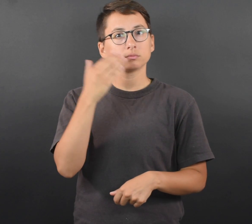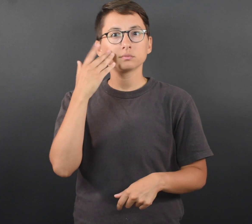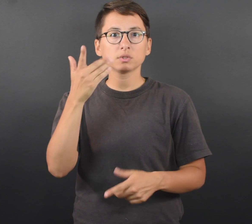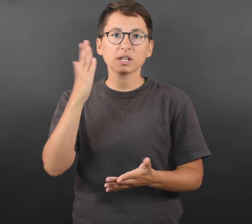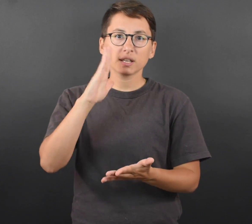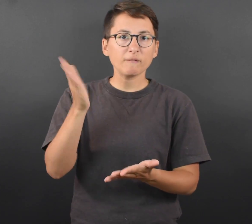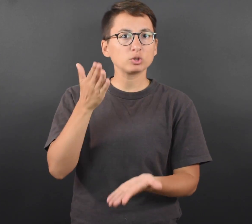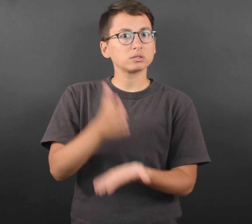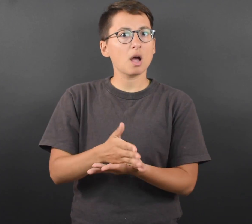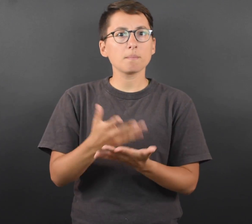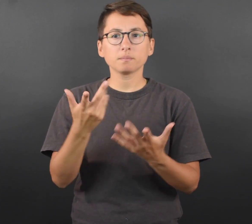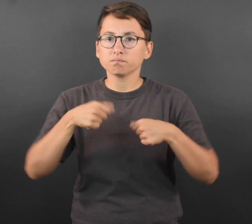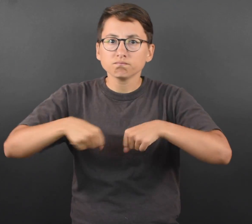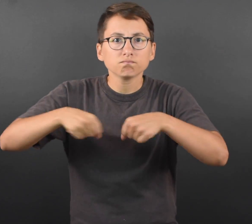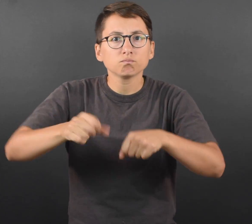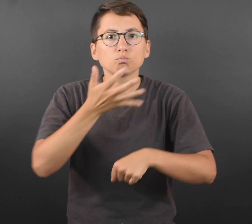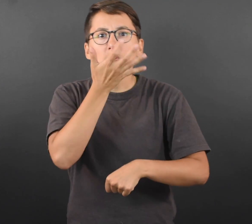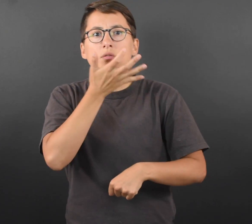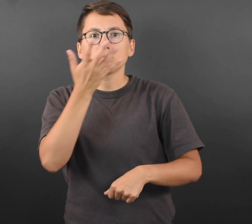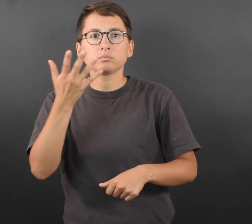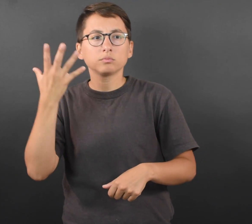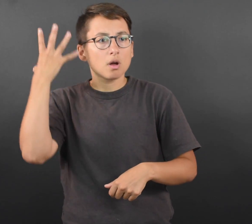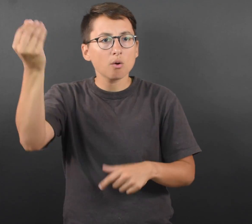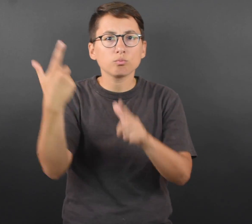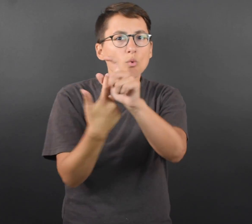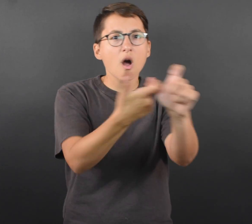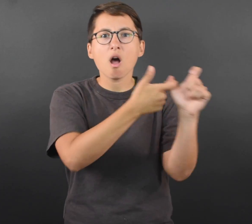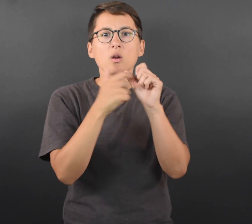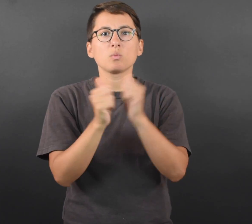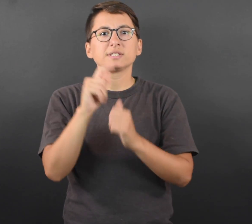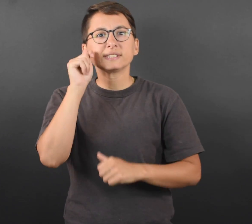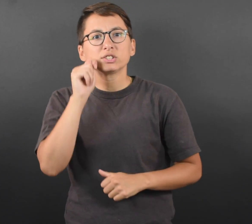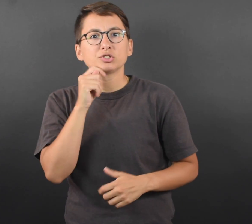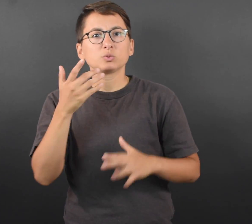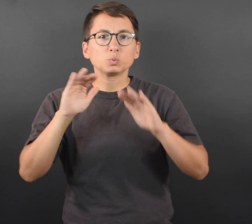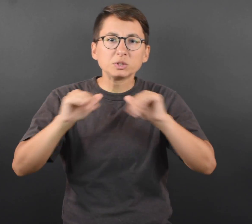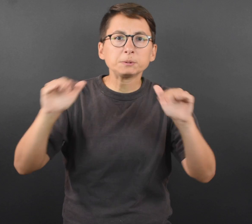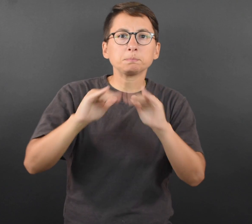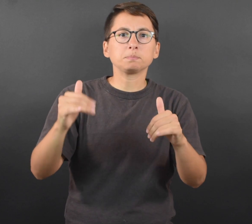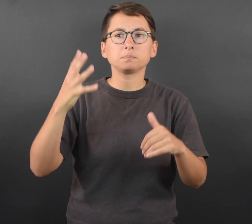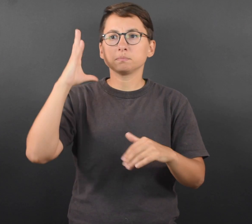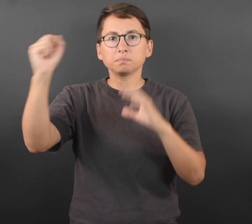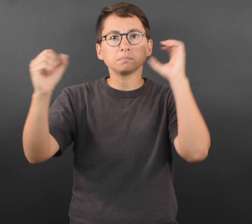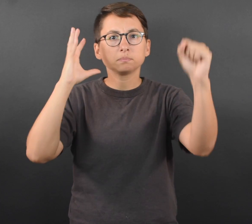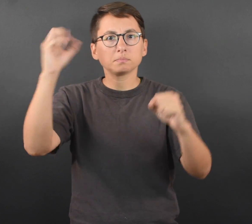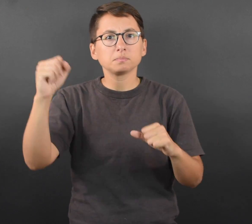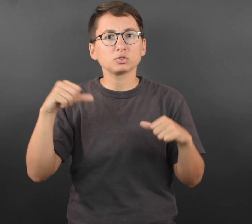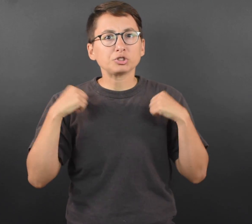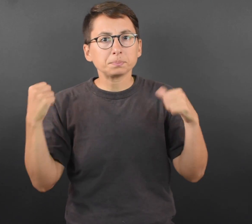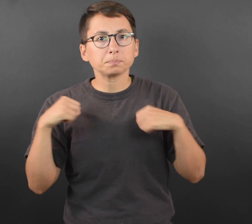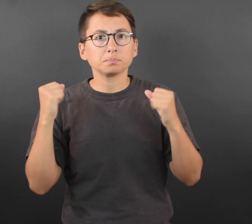out mowing the lawn, running around with my teenage kids, swimming, going to the gym.”